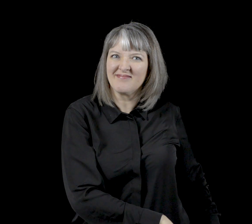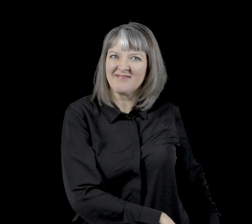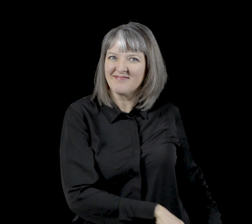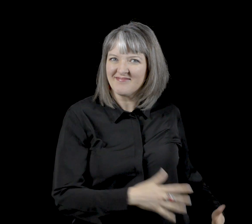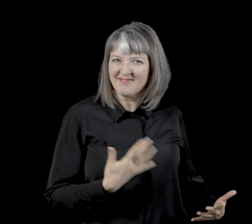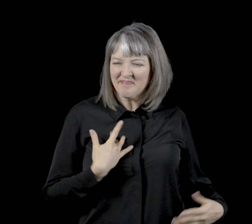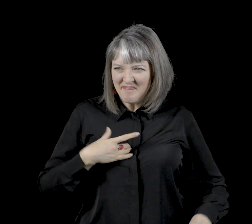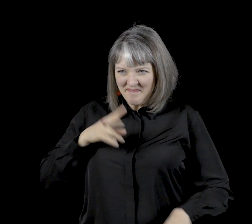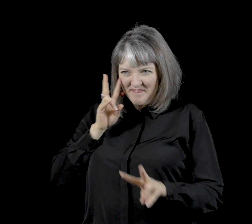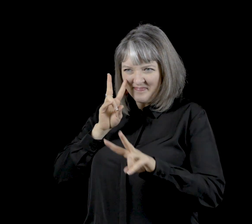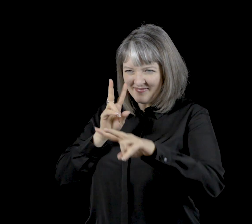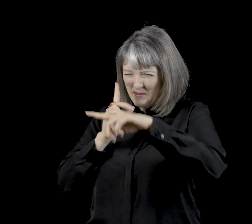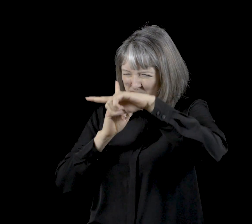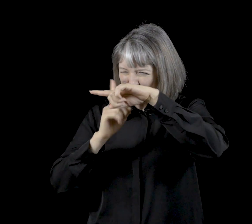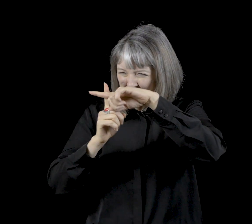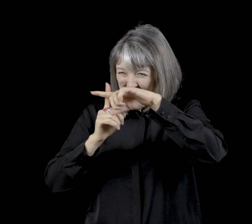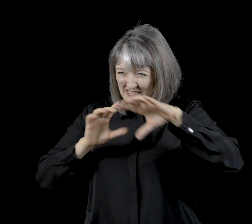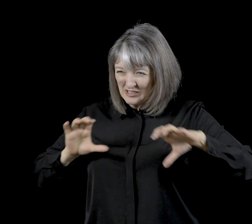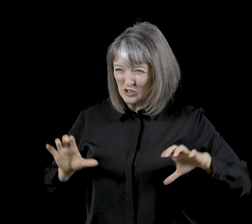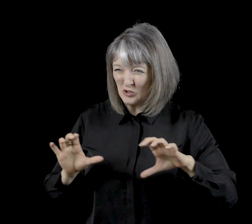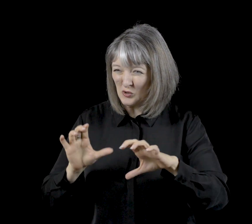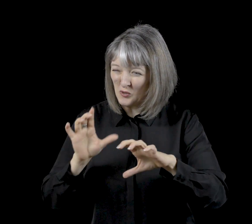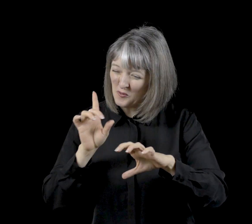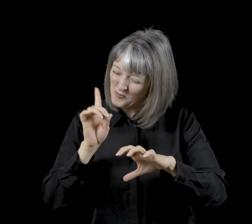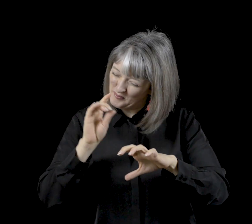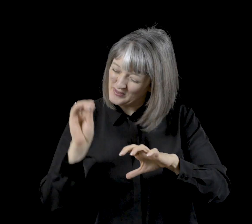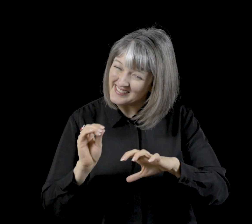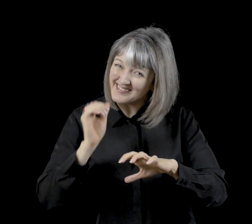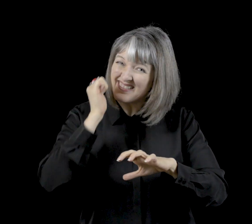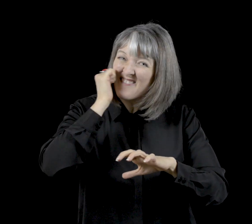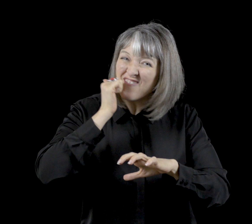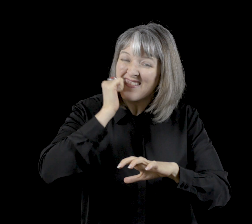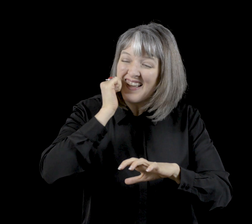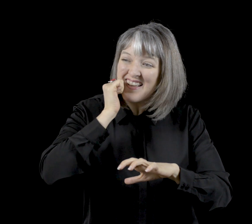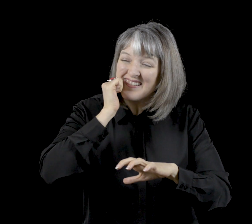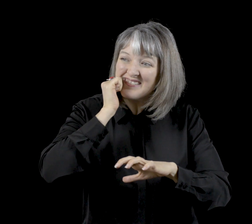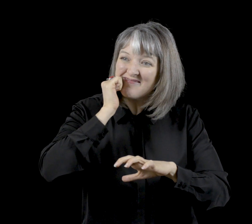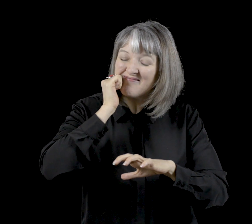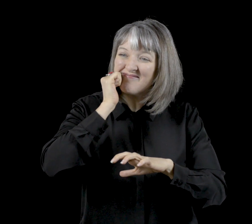Instead to keep an eye out for the positive and be active with my focus on just one percent each day.